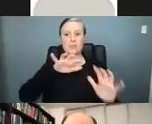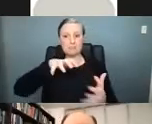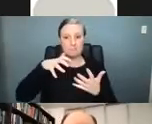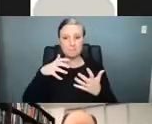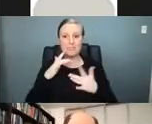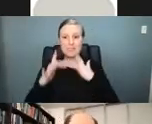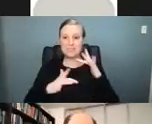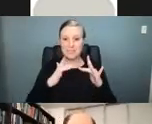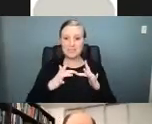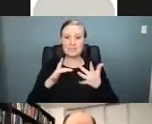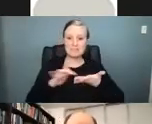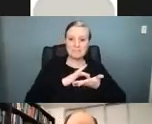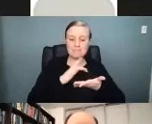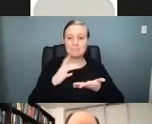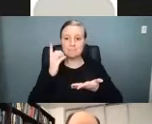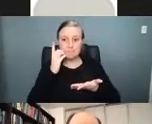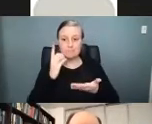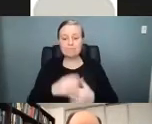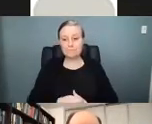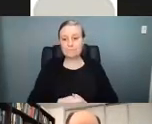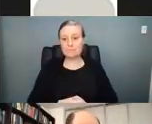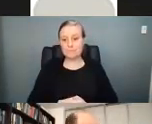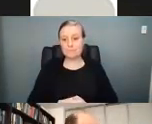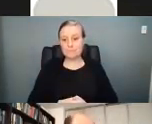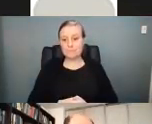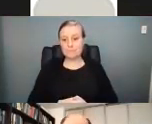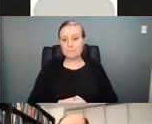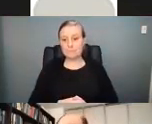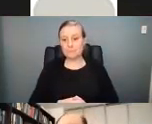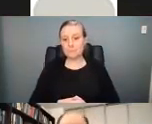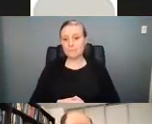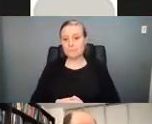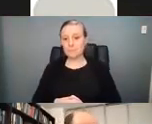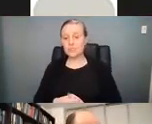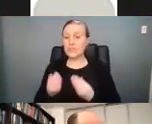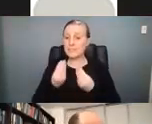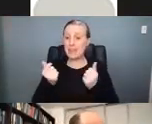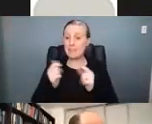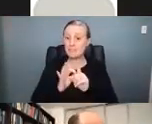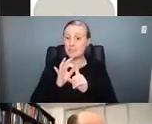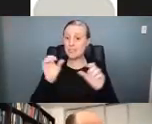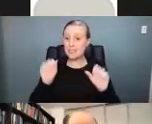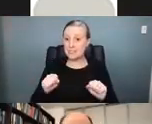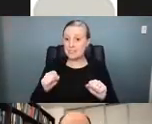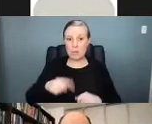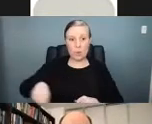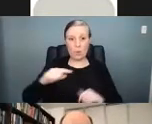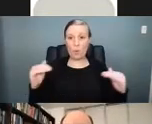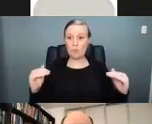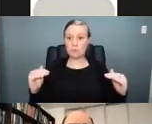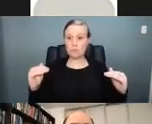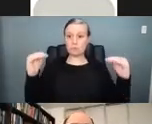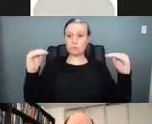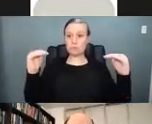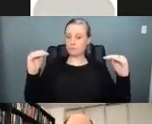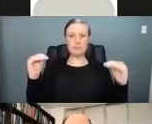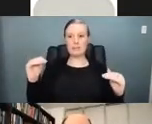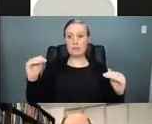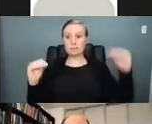evidence is that the improvements have not yet been evenly shared. What are the critical